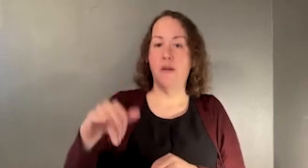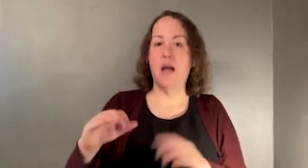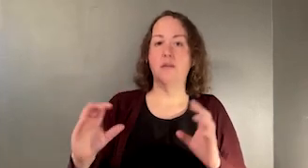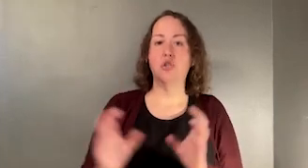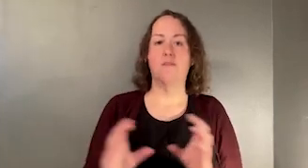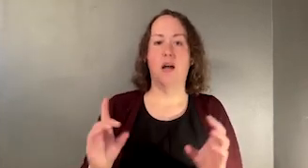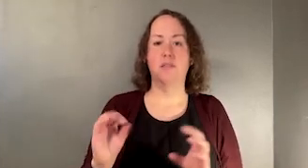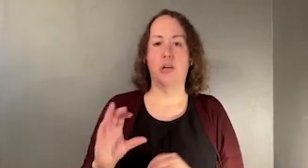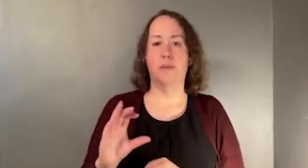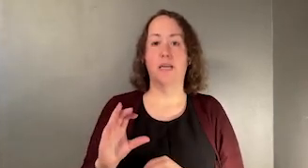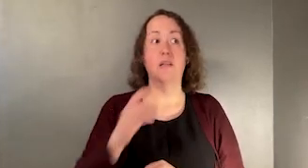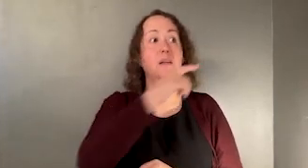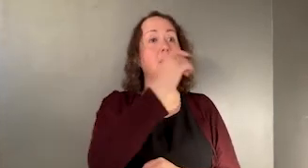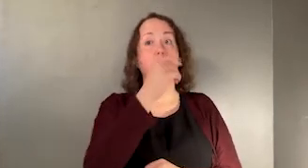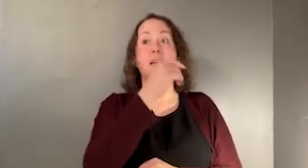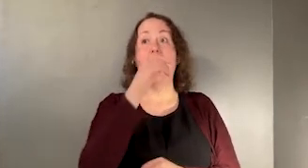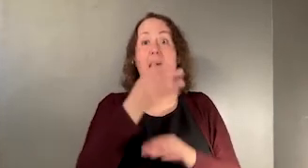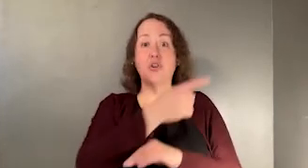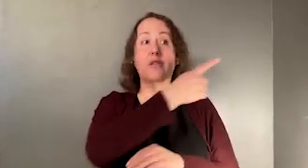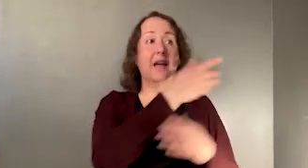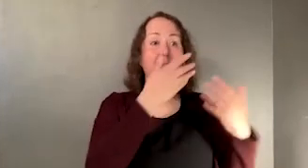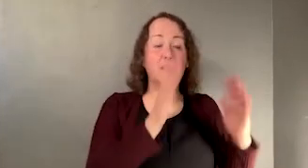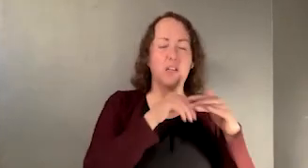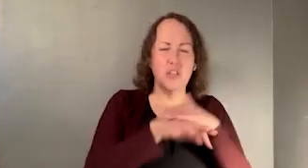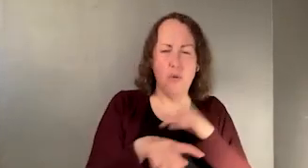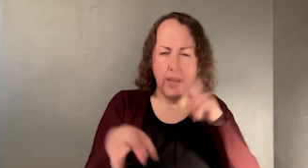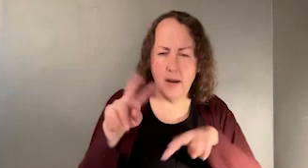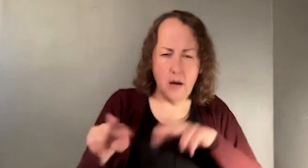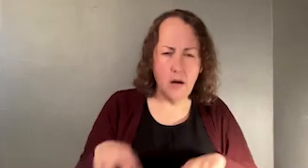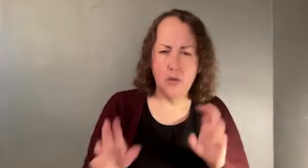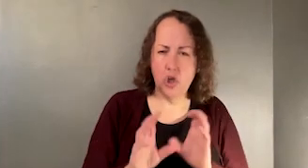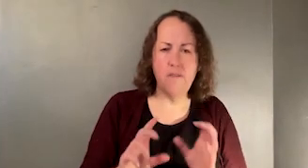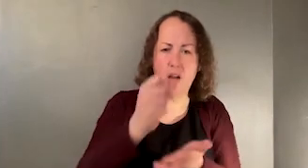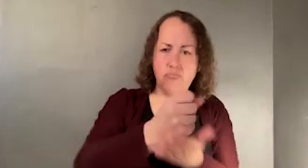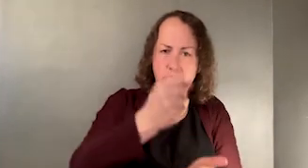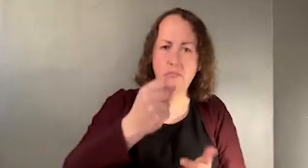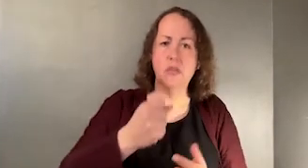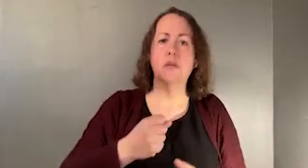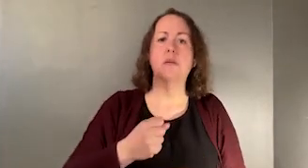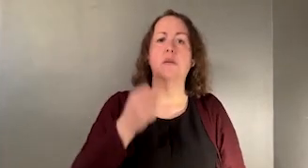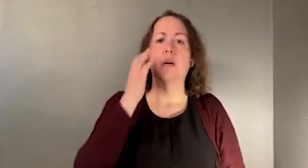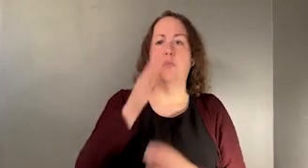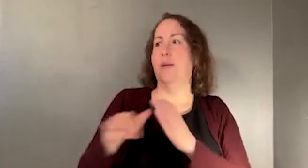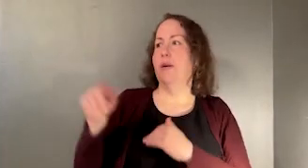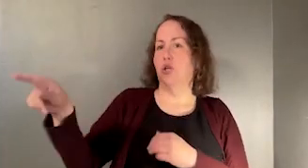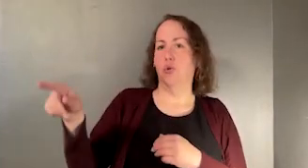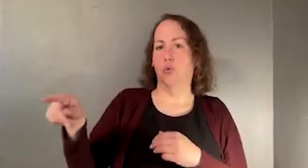that the PI has gone in, certified. You can get a copy of it if you need it, if you're the one that's actually managing the upload.